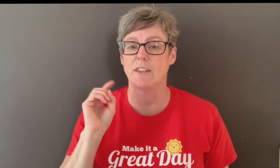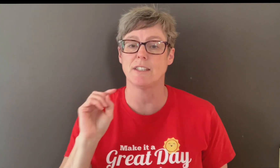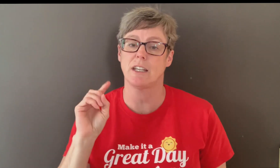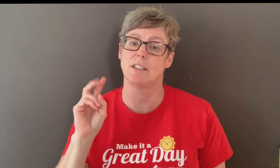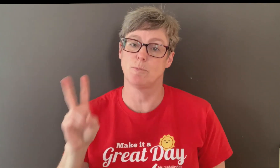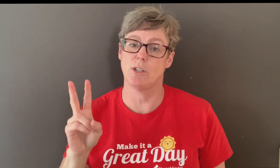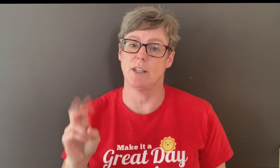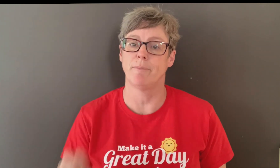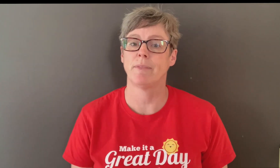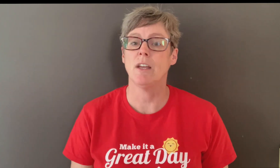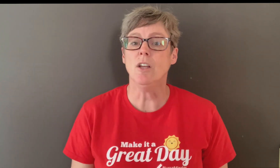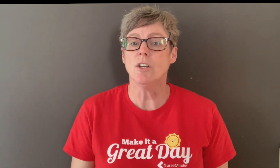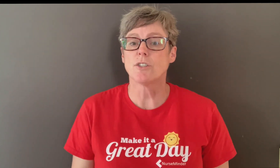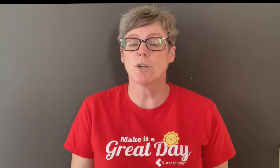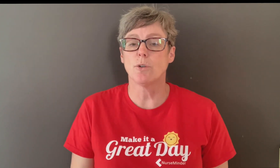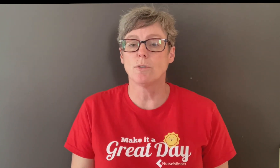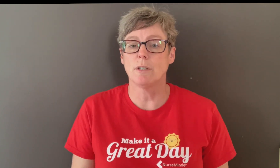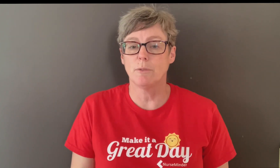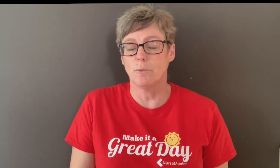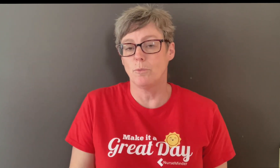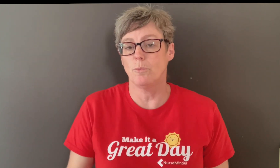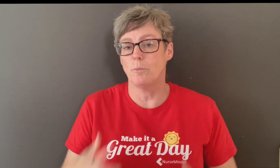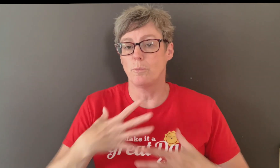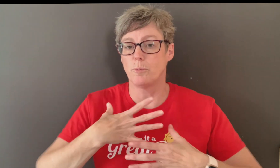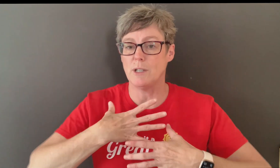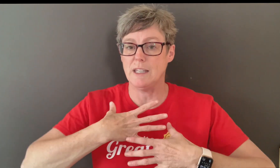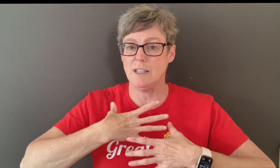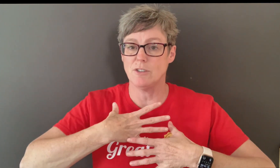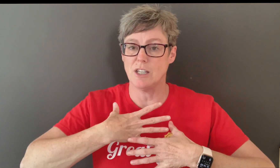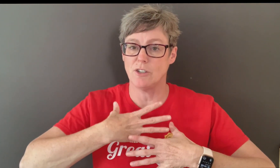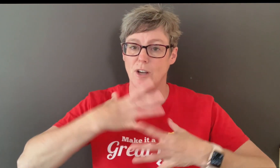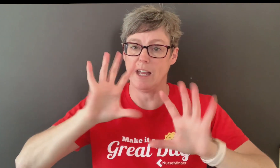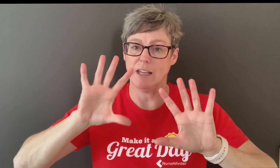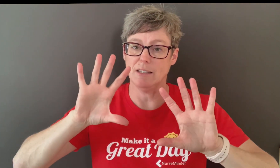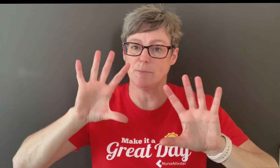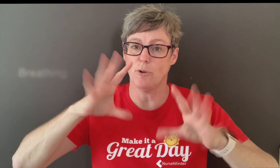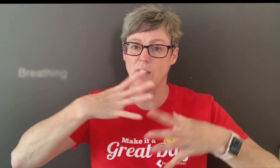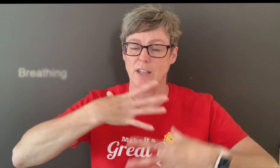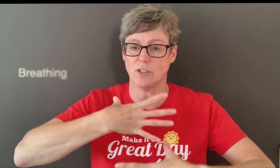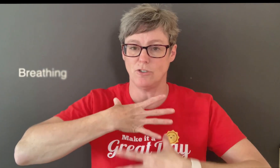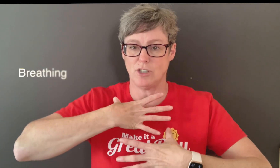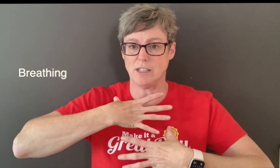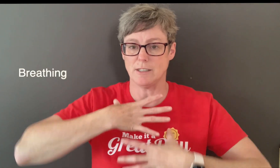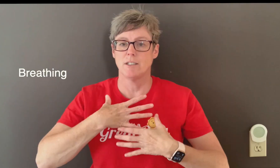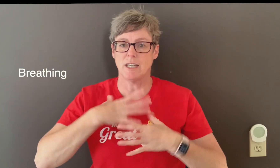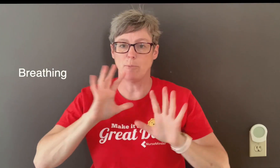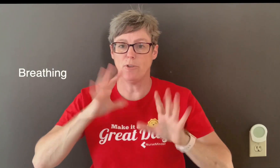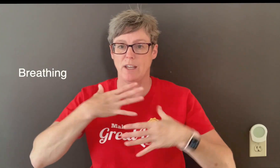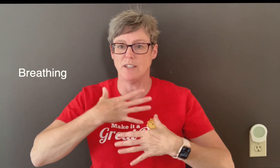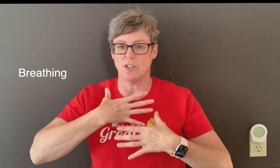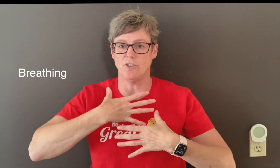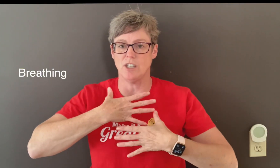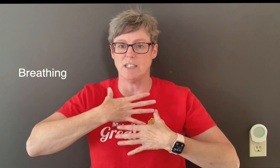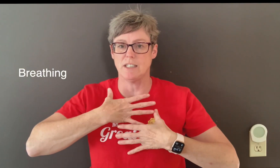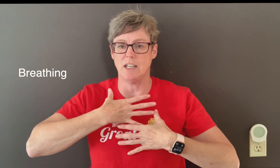the second is breathing. So breathing, you take your hands both hands on your chest, take both hands on your chest and you